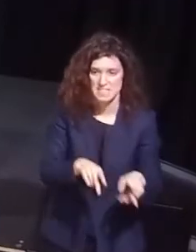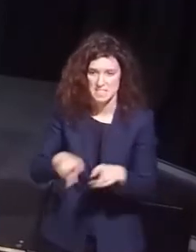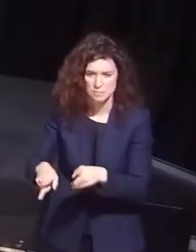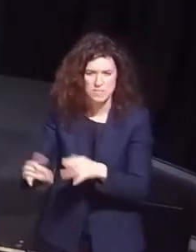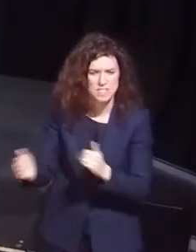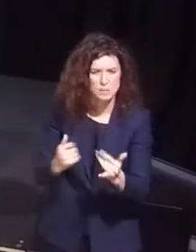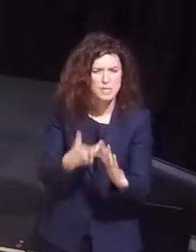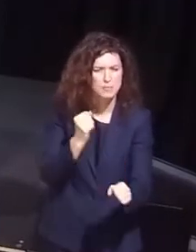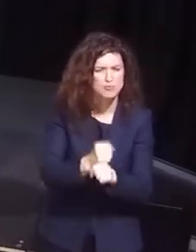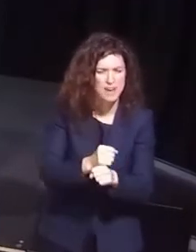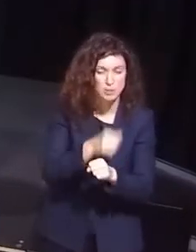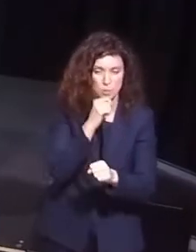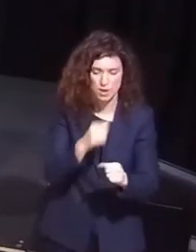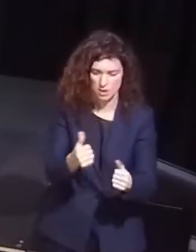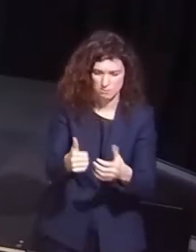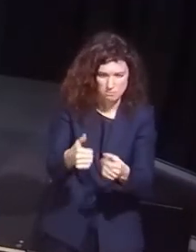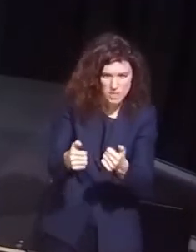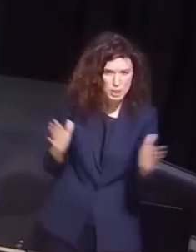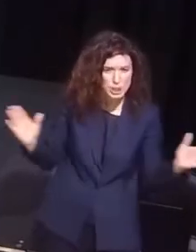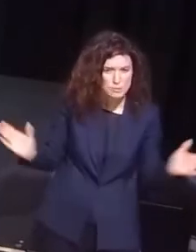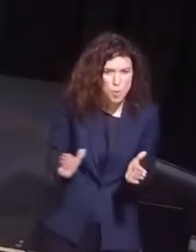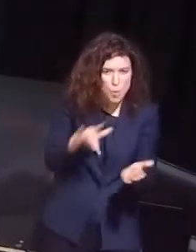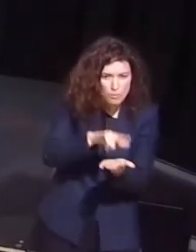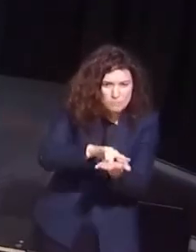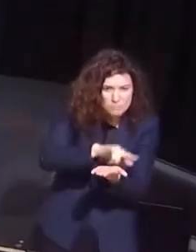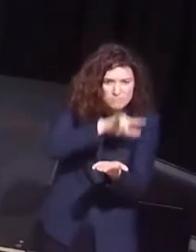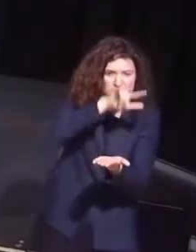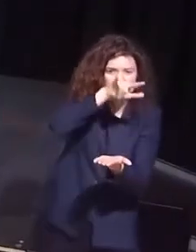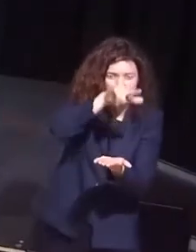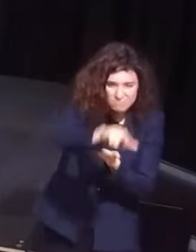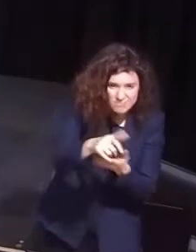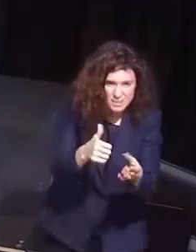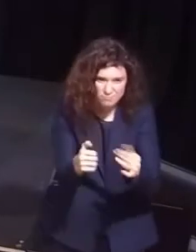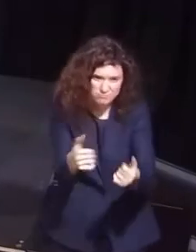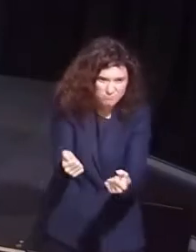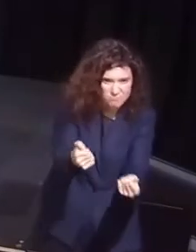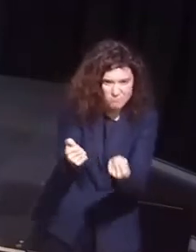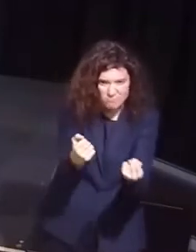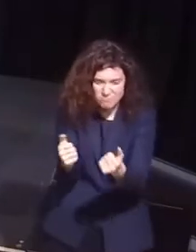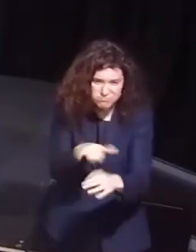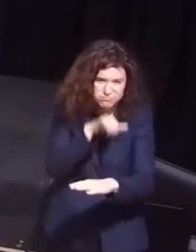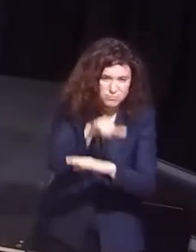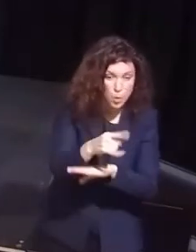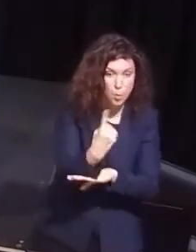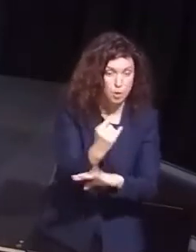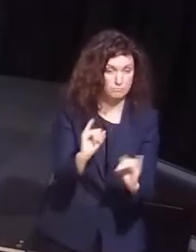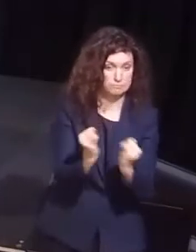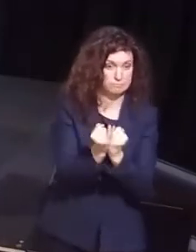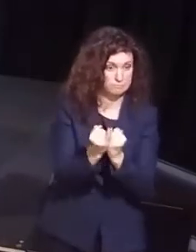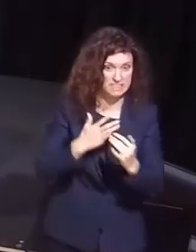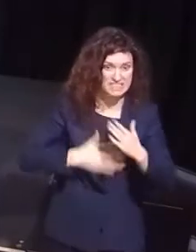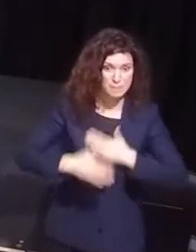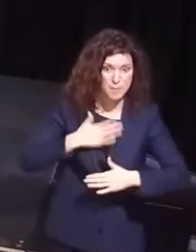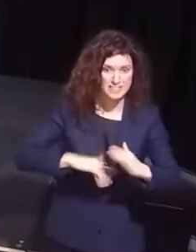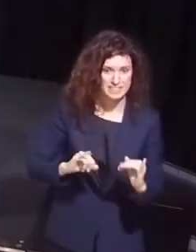and not always getting full air clearance en route. He was said to have caused a diplomatic incident in Israel on one supply flight,